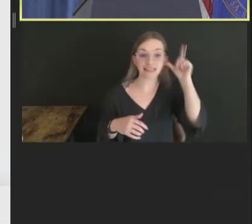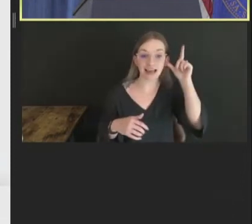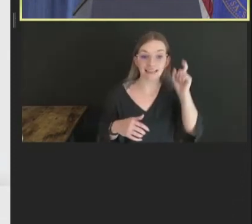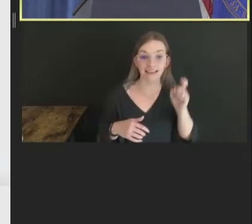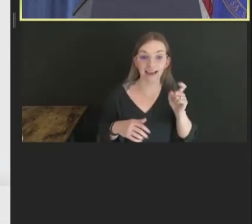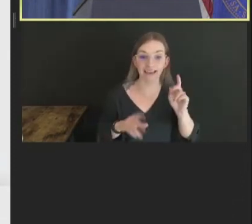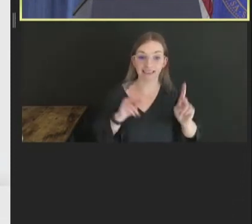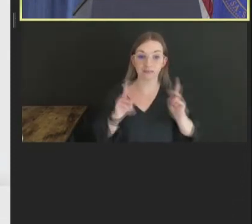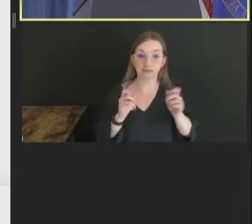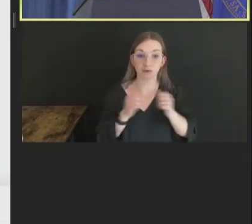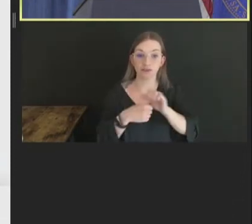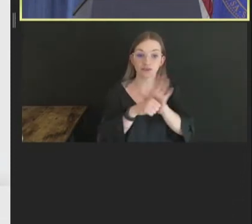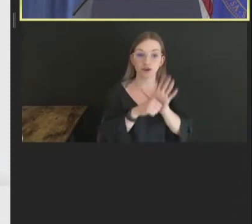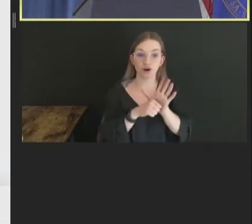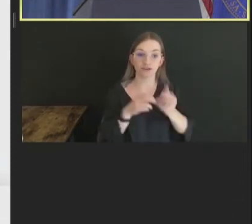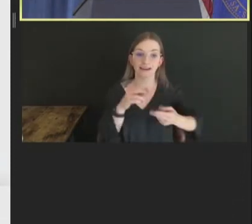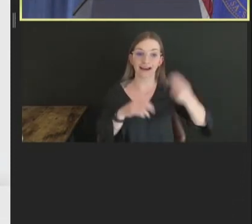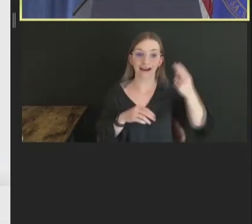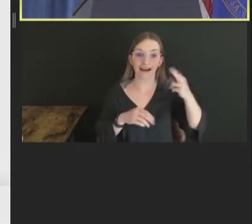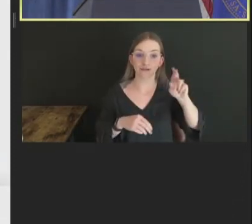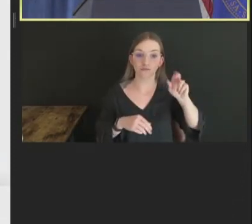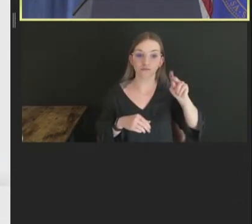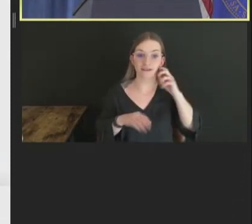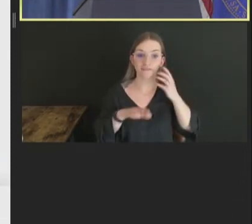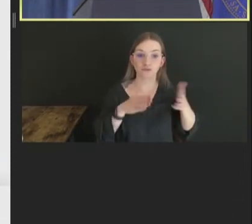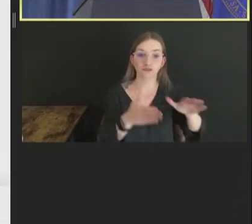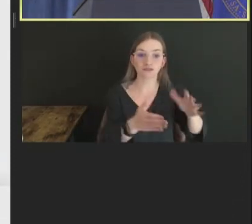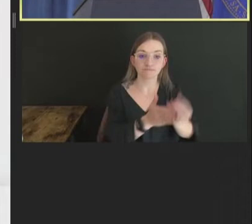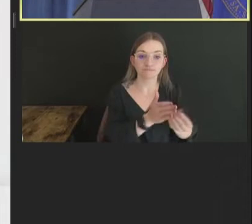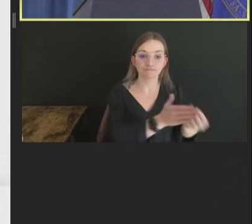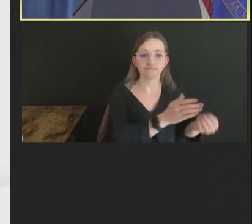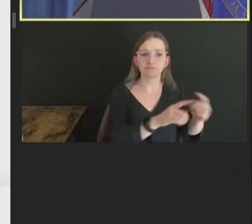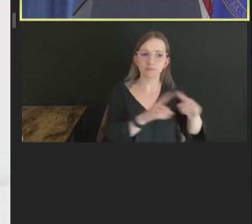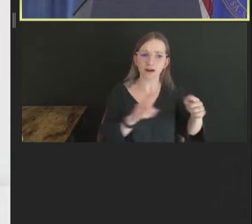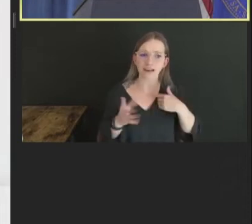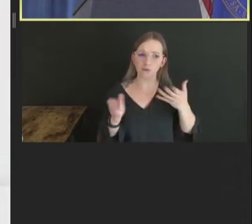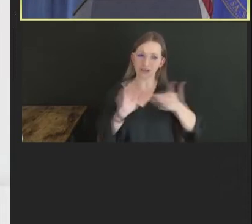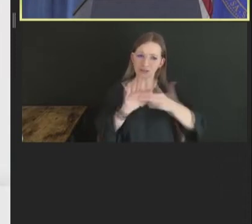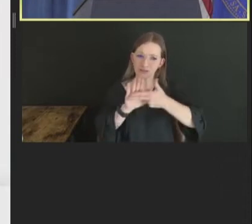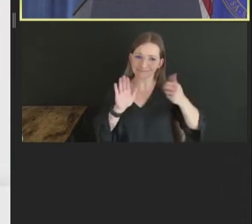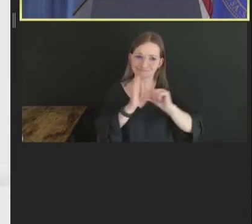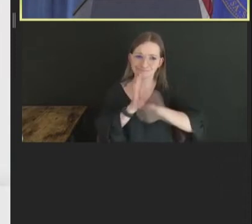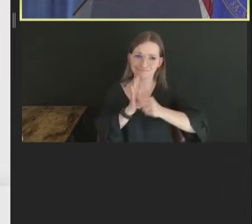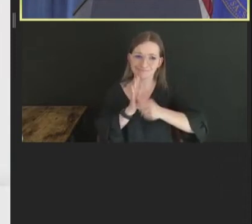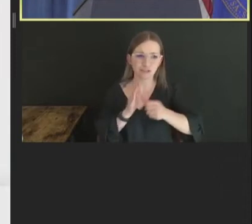really, is the strong community response to this in Arizona.